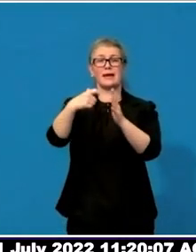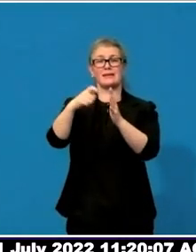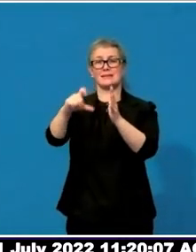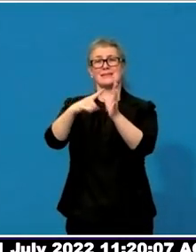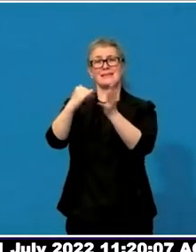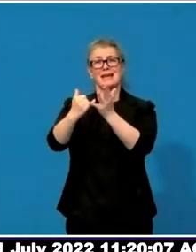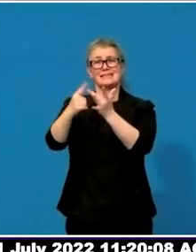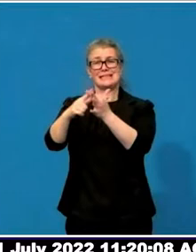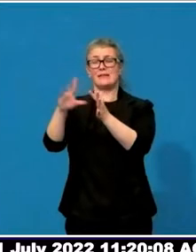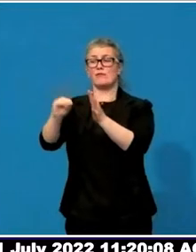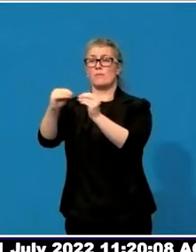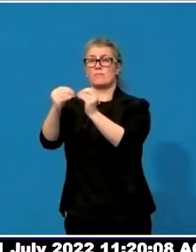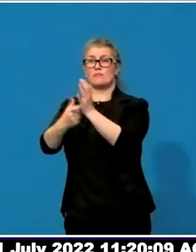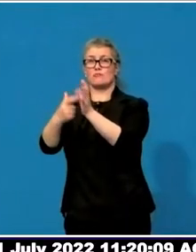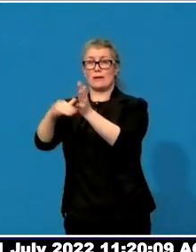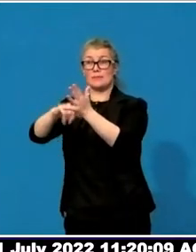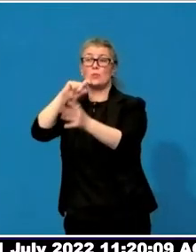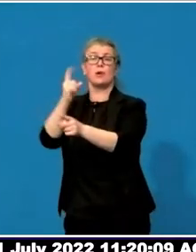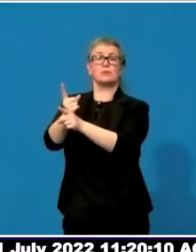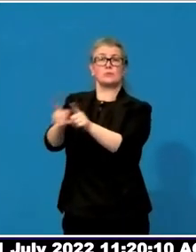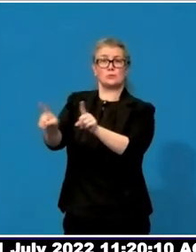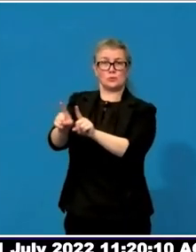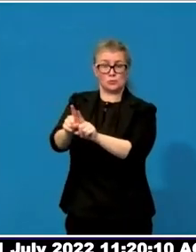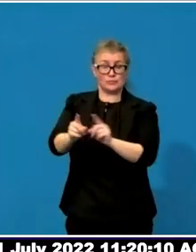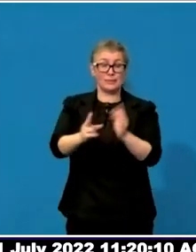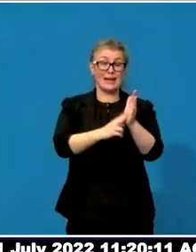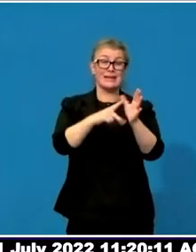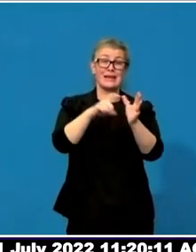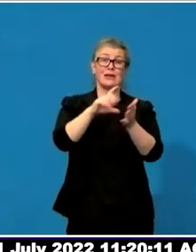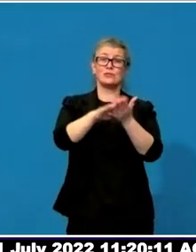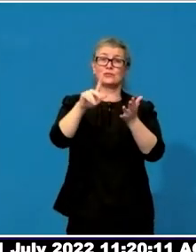NACCHO is the national peak body representing 144 Aboriginal Community Controlled